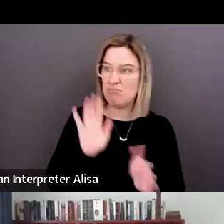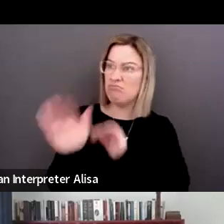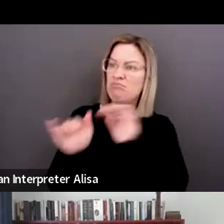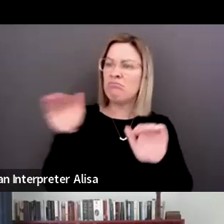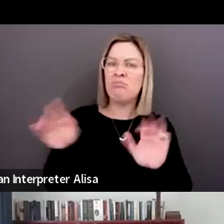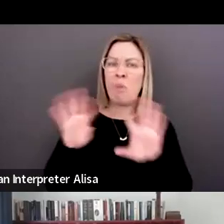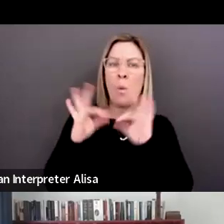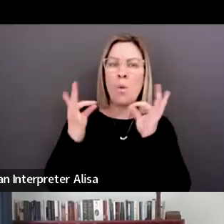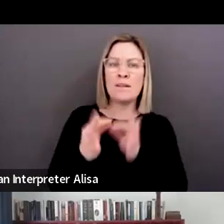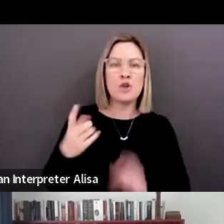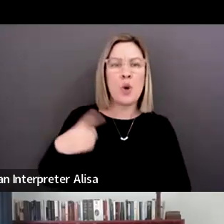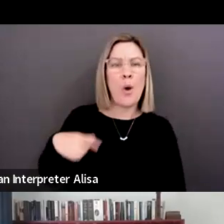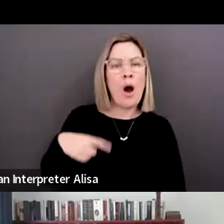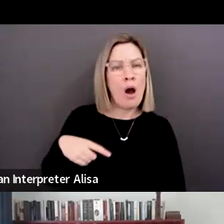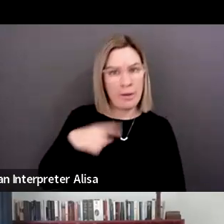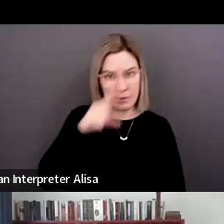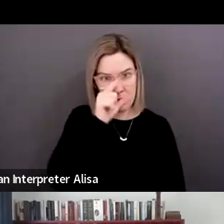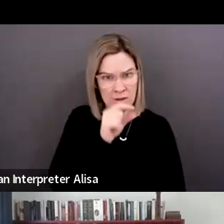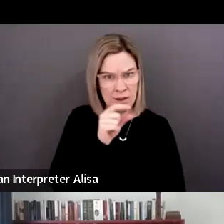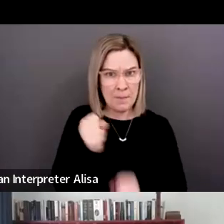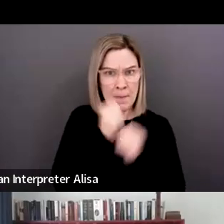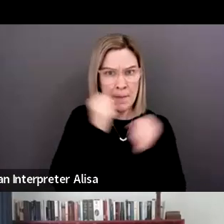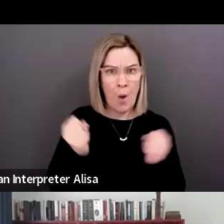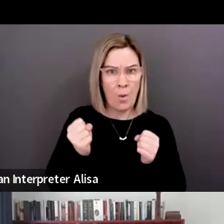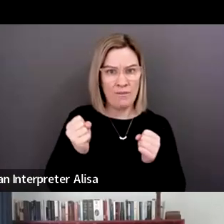On a personal finance perspective, switching your bank and super but then